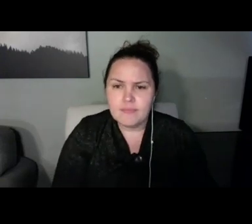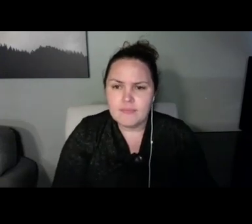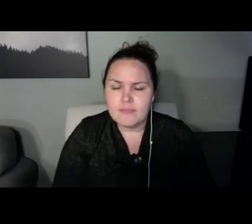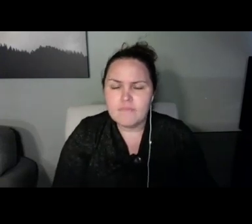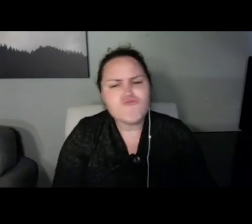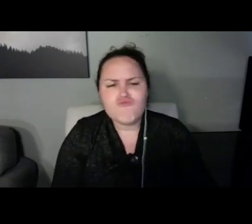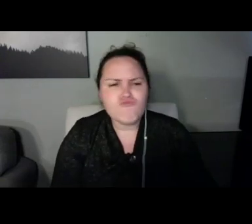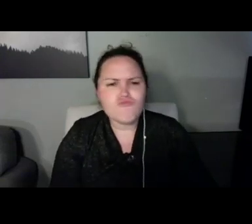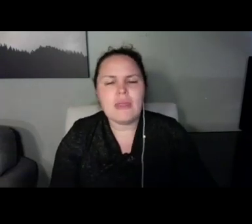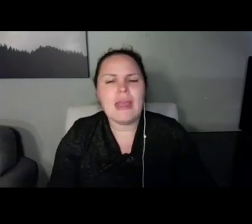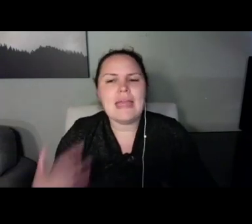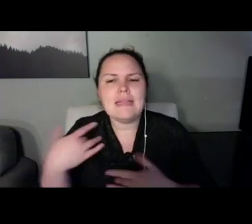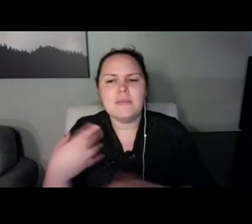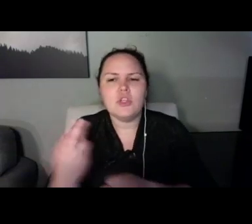Eme: Not really. I usually use mechanical pencils.